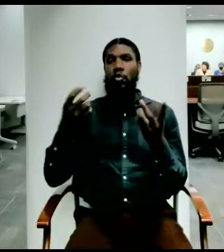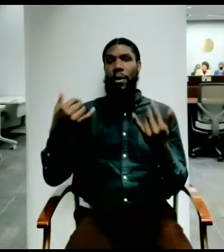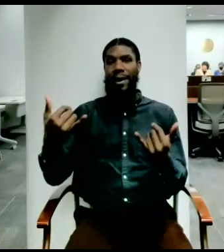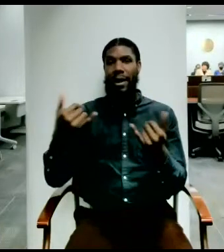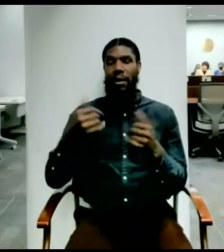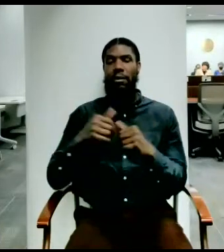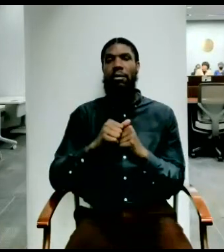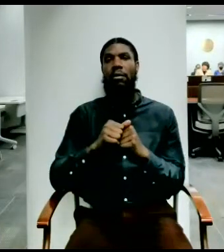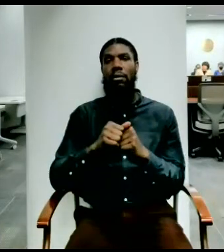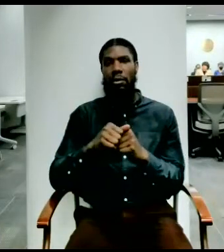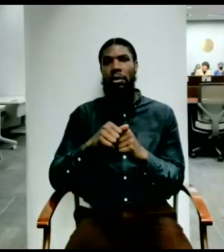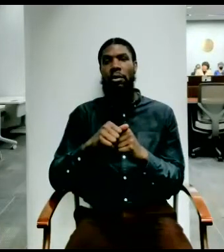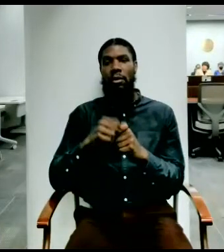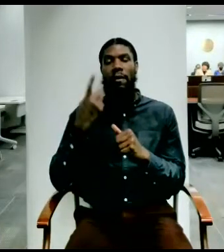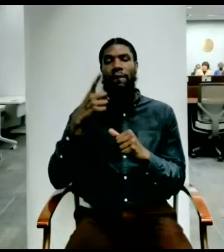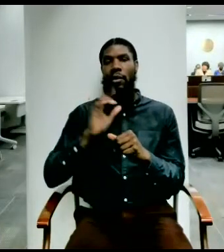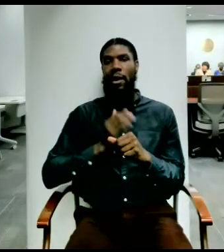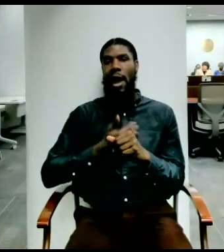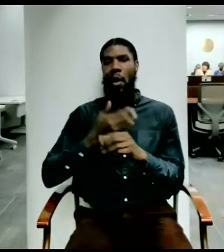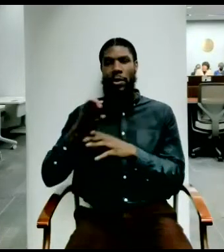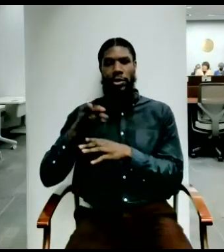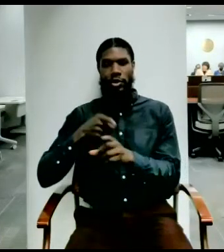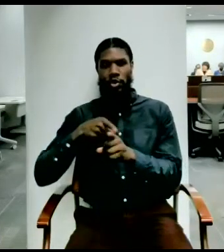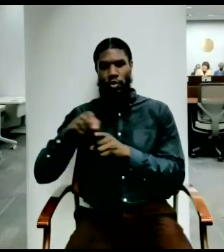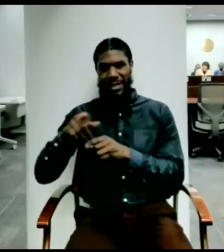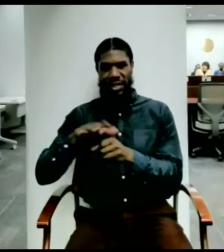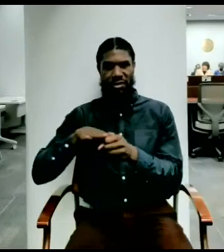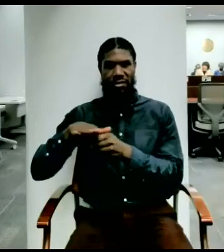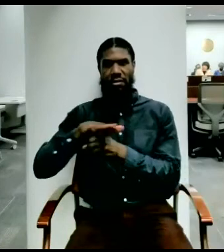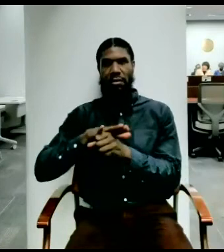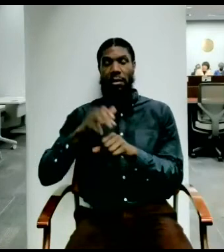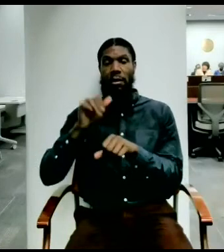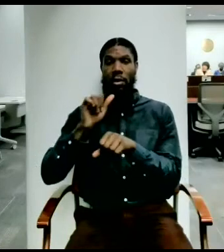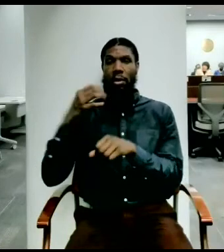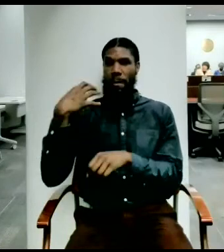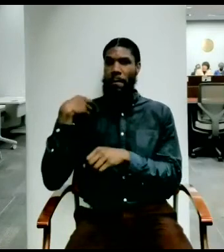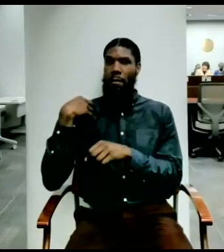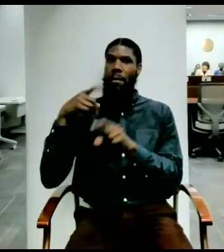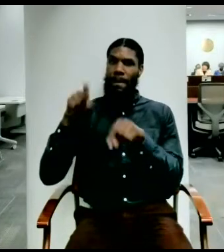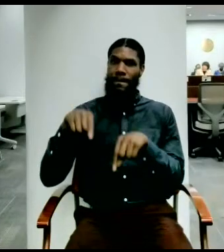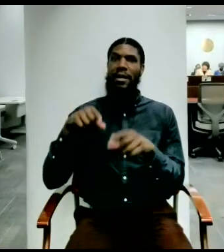our, you know, jurisdiction where employees have to bring these charges of